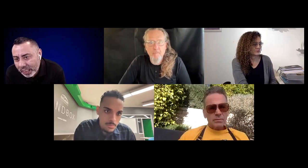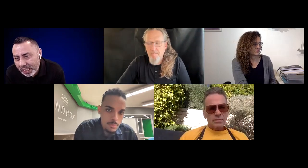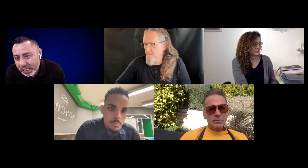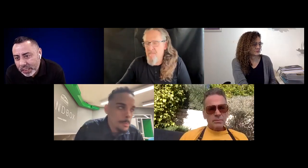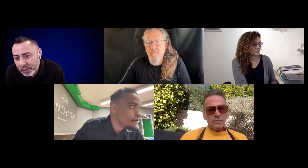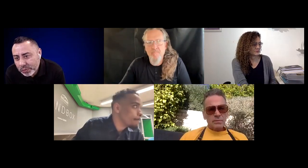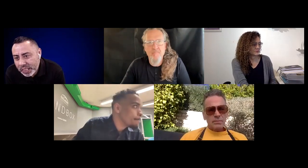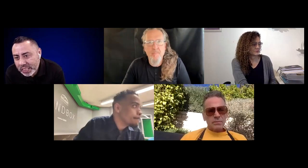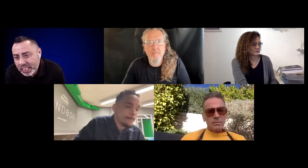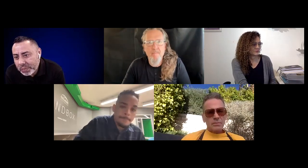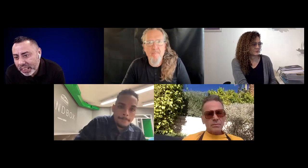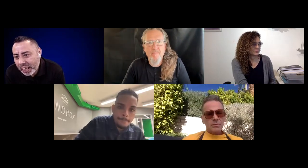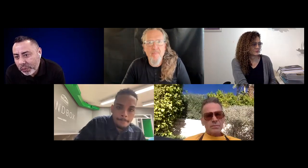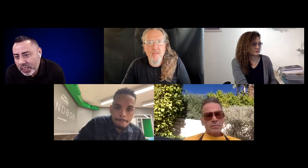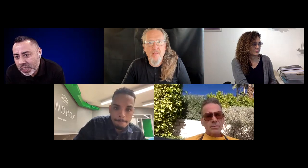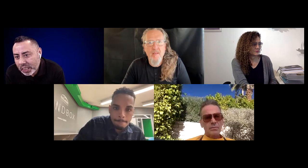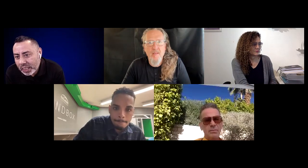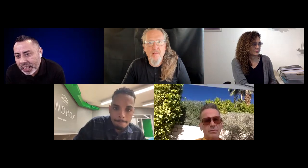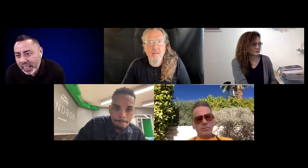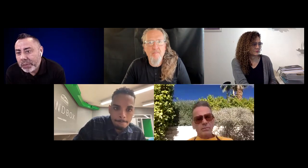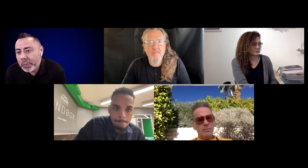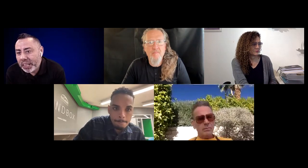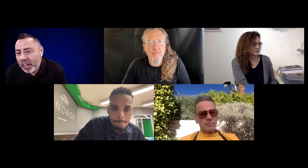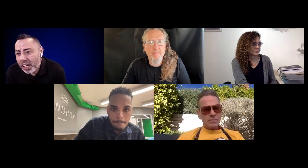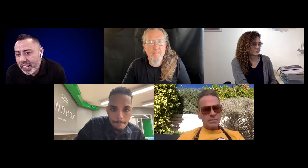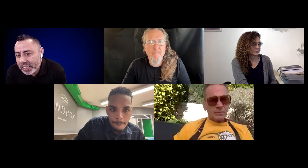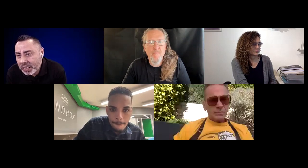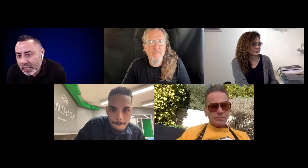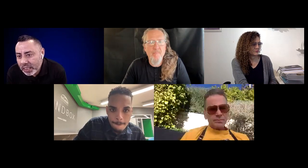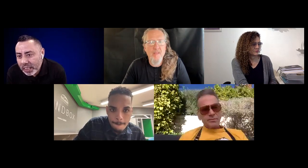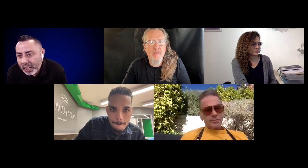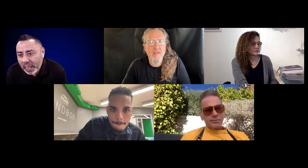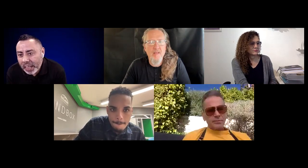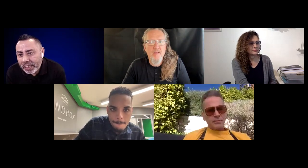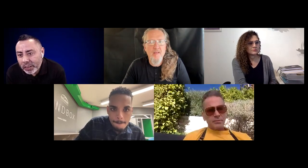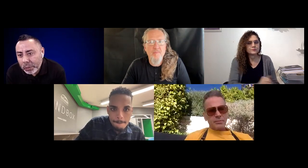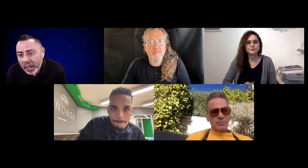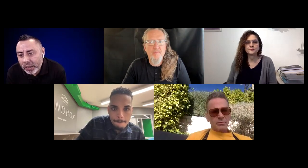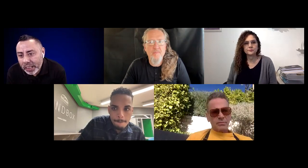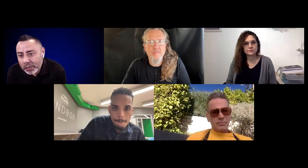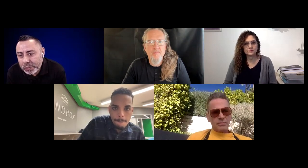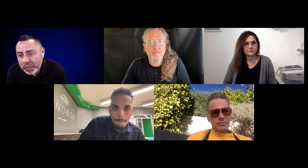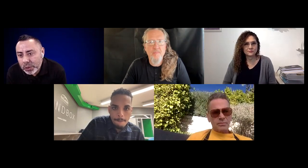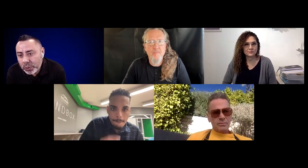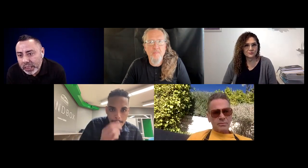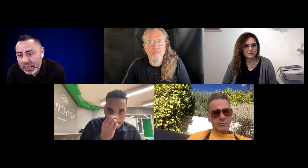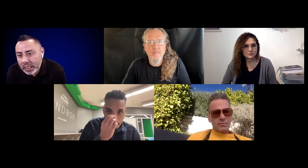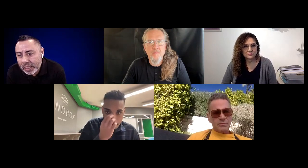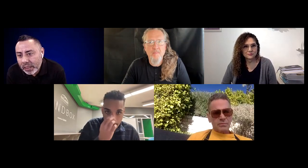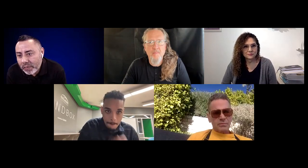It is racism in language that comes up in context, and there are parallels between